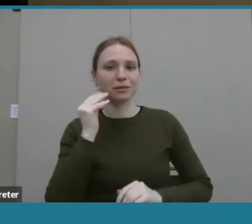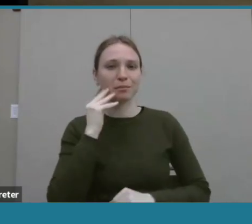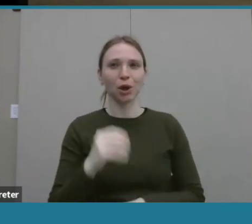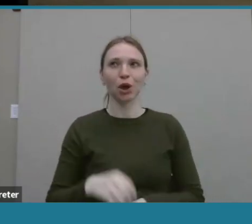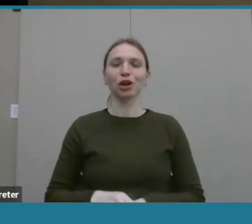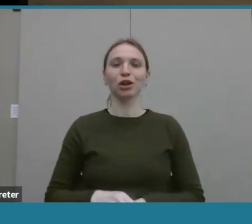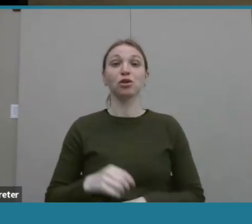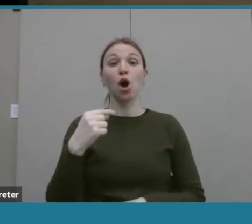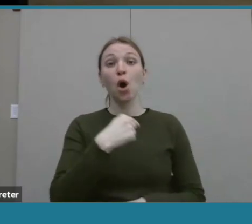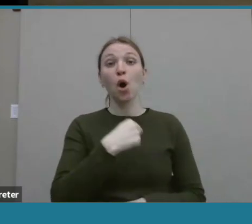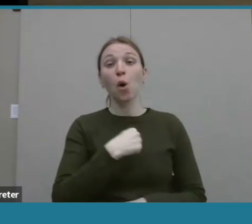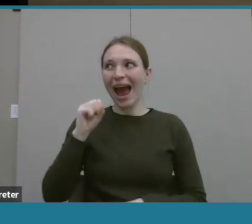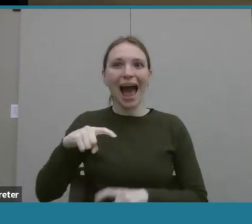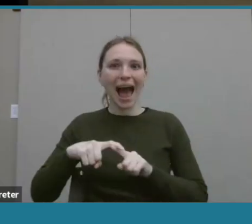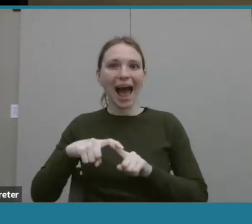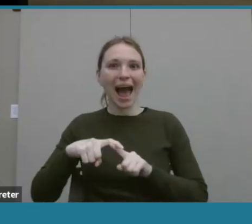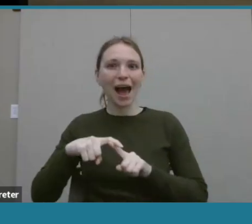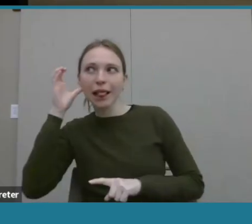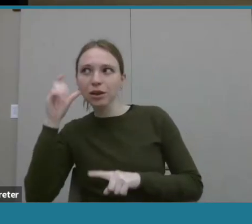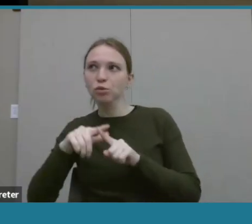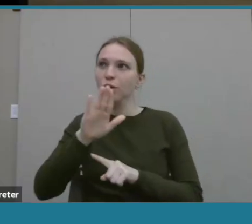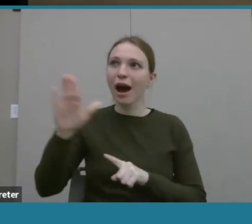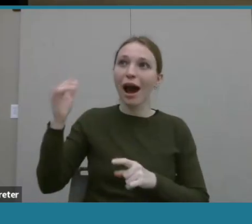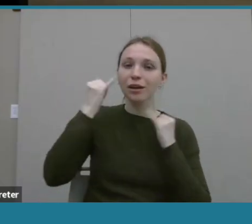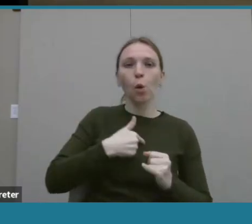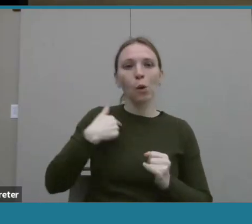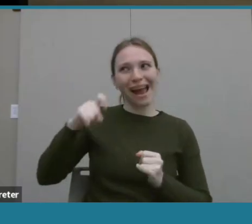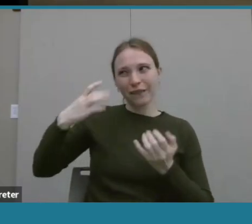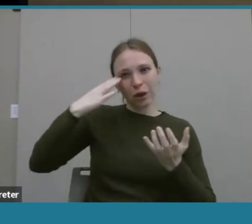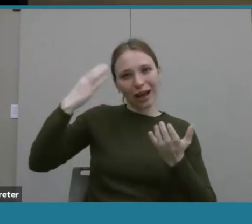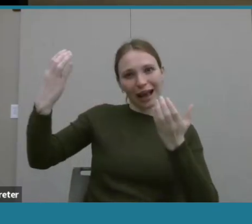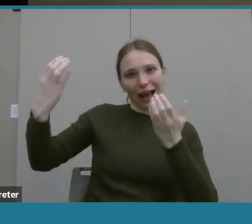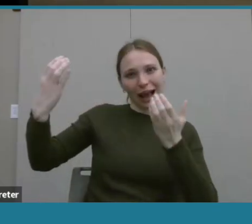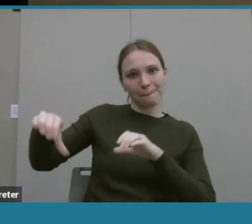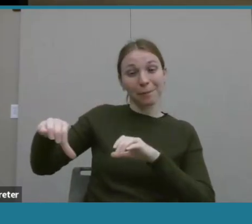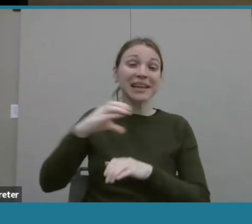and that we had to compromise, even though sometimes my ideas might not have made it.